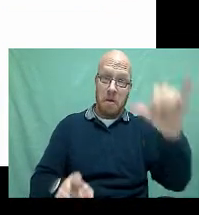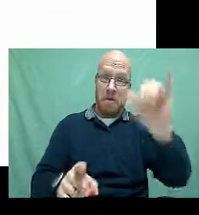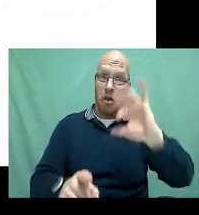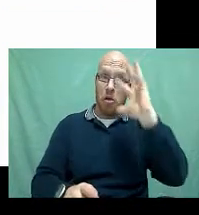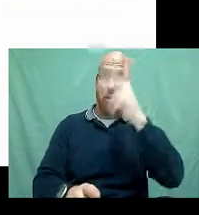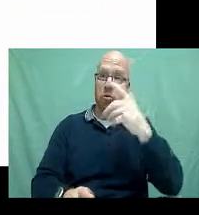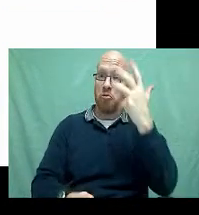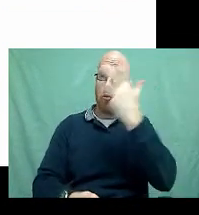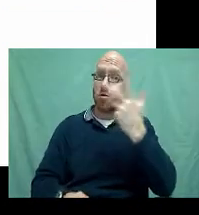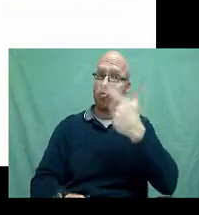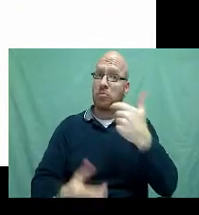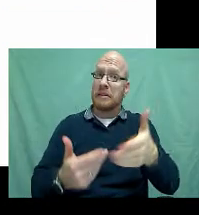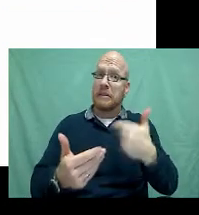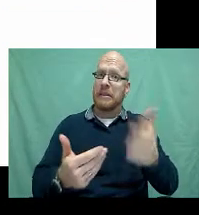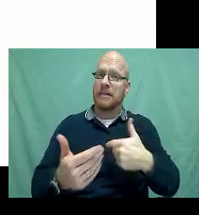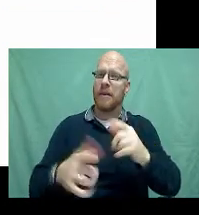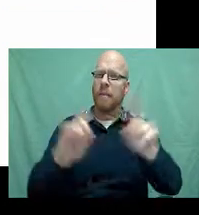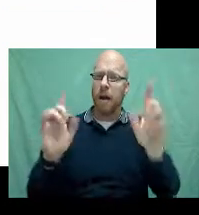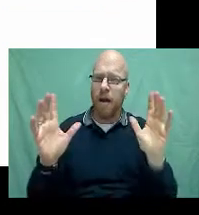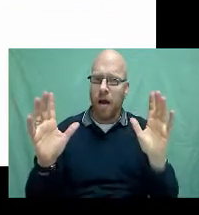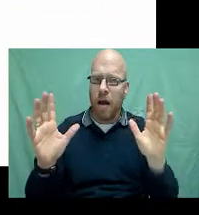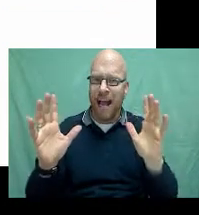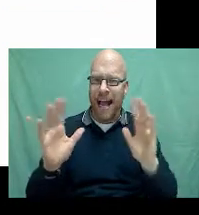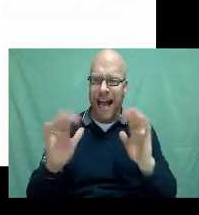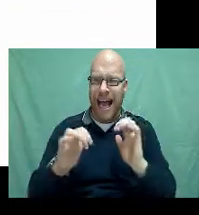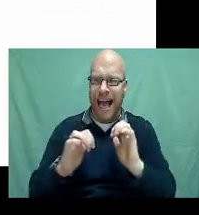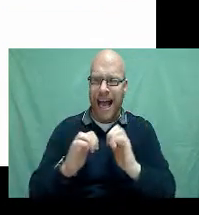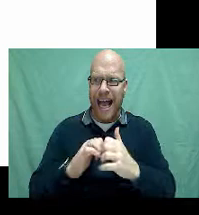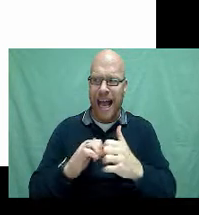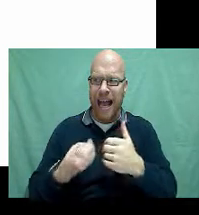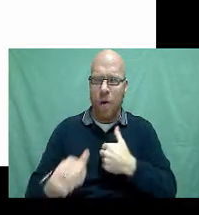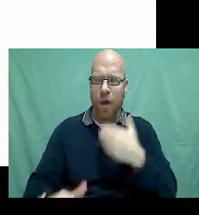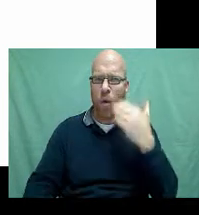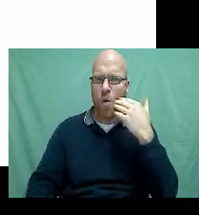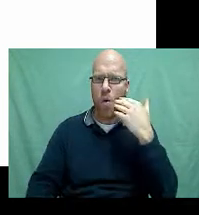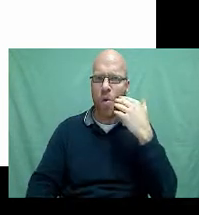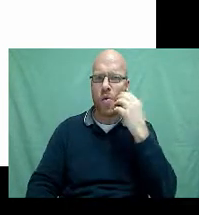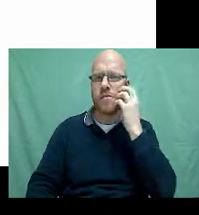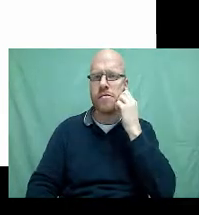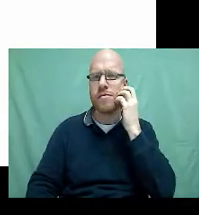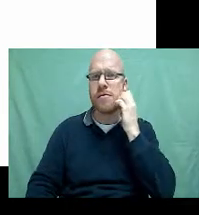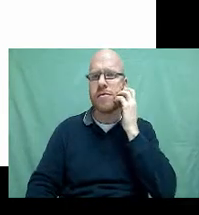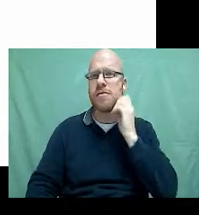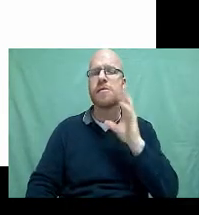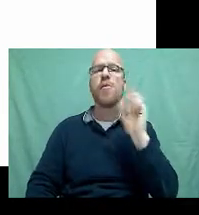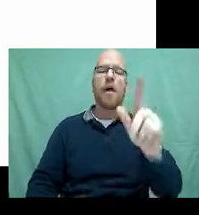So, I mean it looks pretty easy, you know, to do, but the question is, how am I going to know?